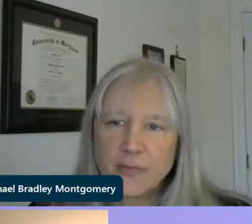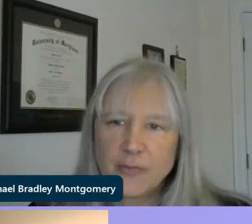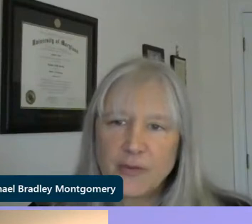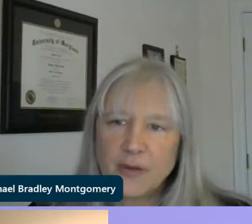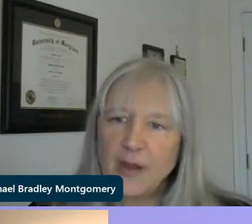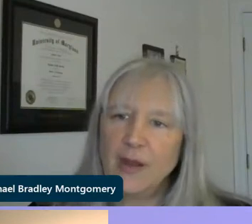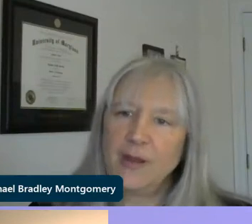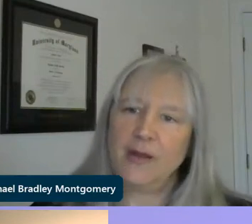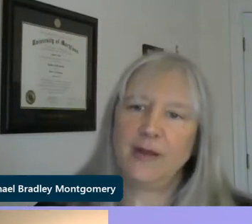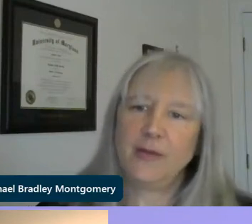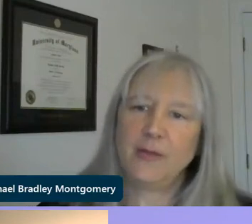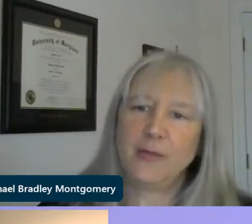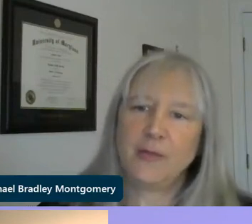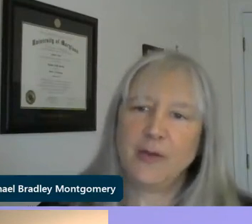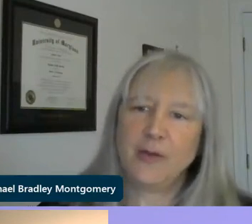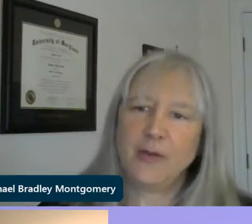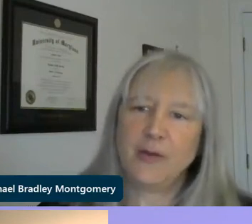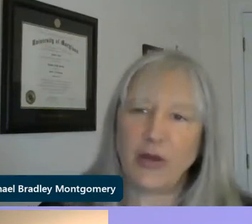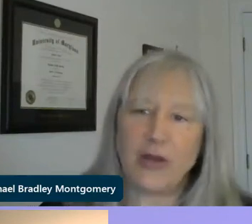as you go along? >> Can you see if anyone else